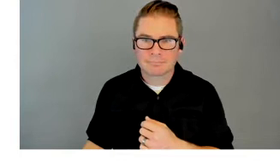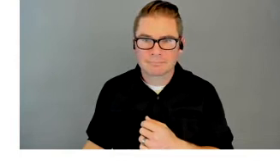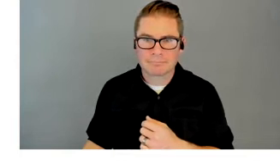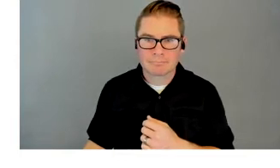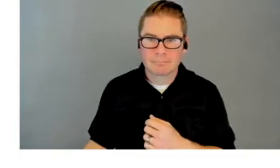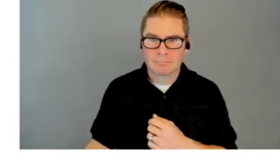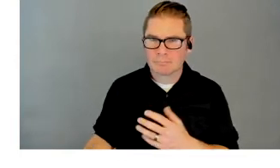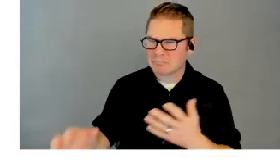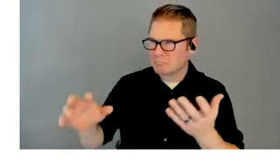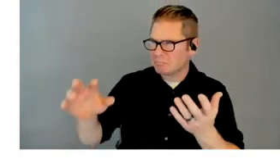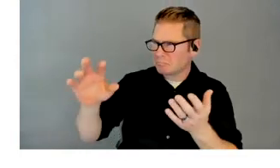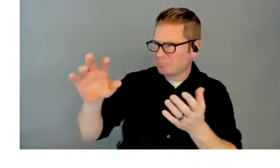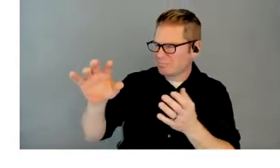I'm not sure what that means.